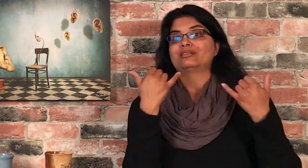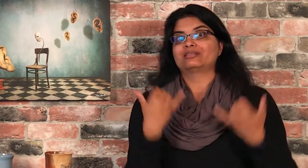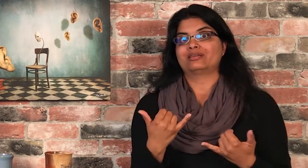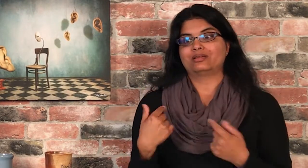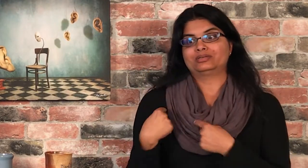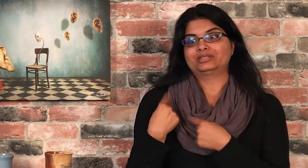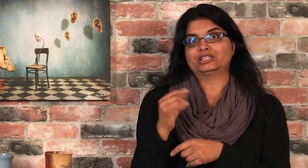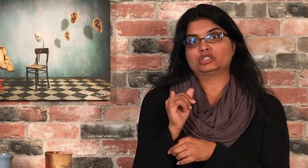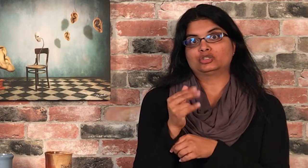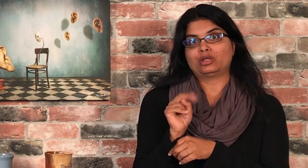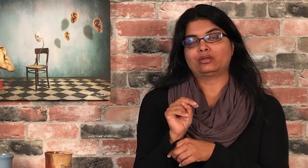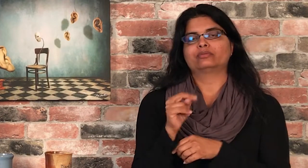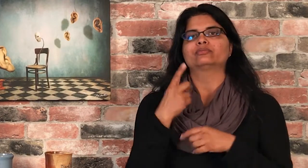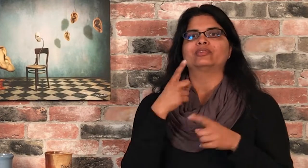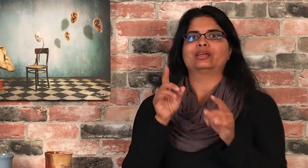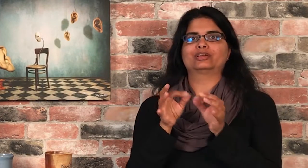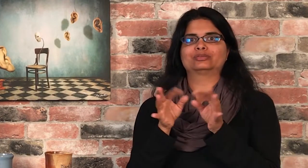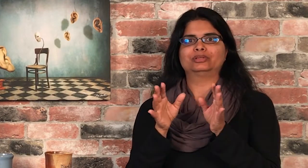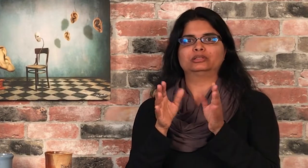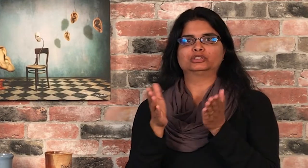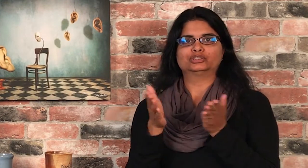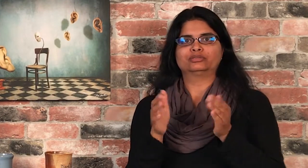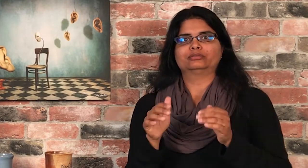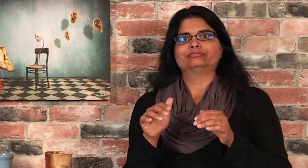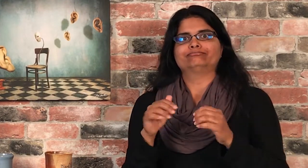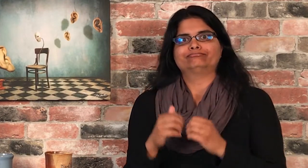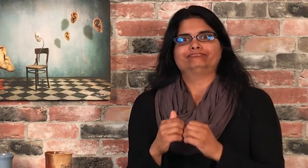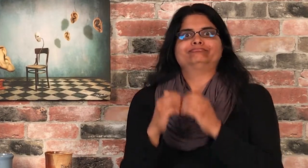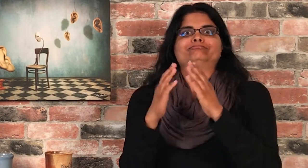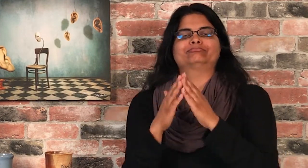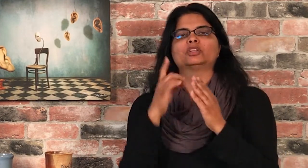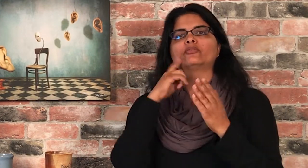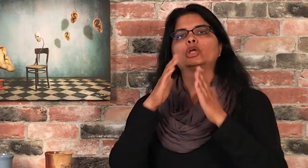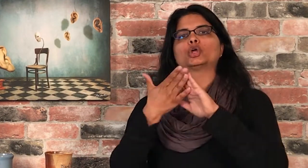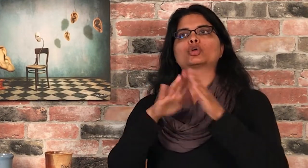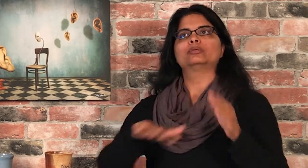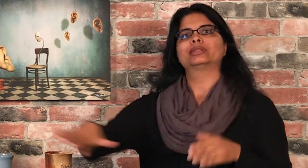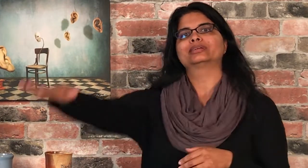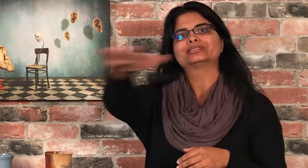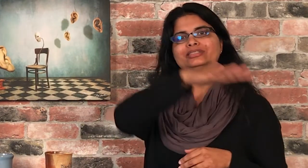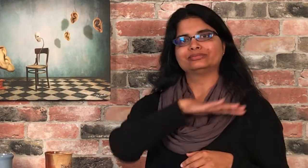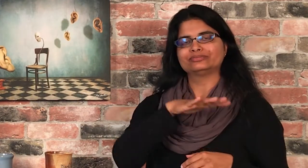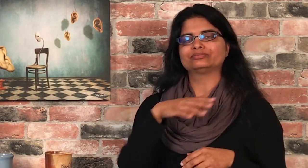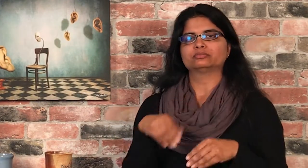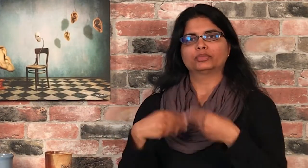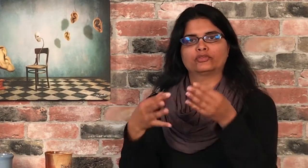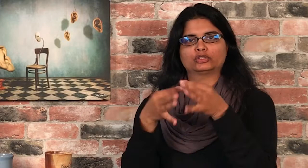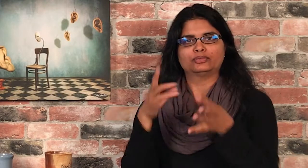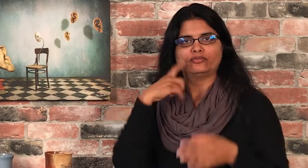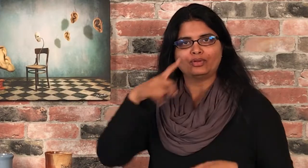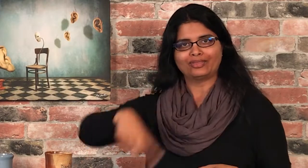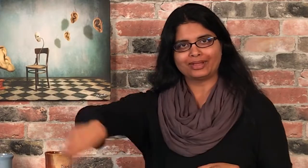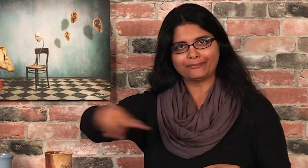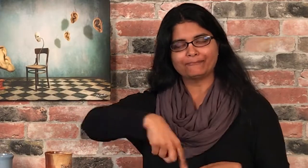Now, since January, we have started Interpreting Services for the community.